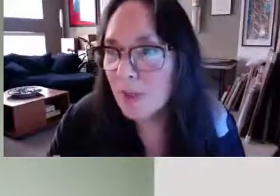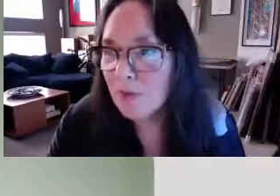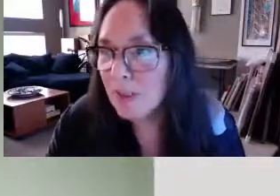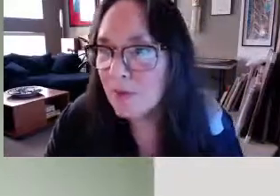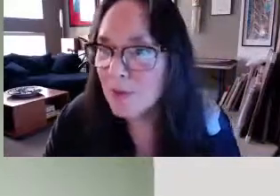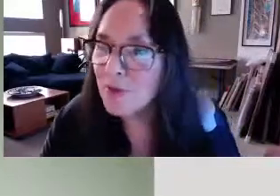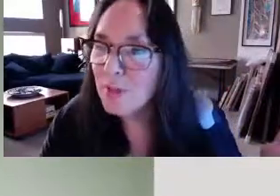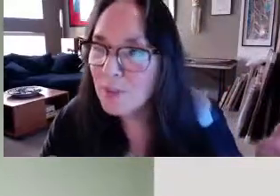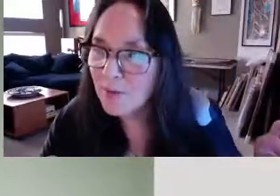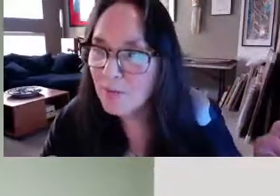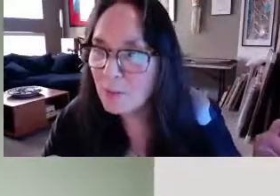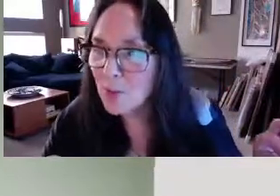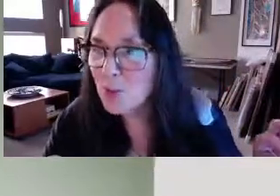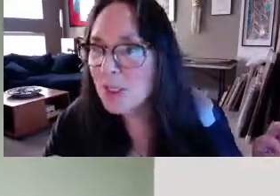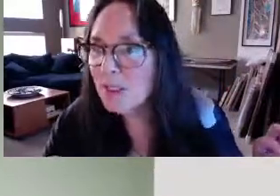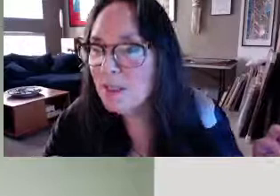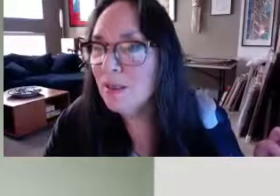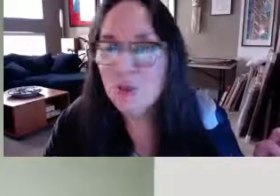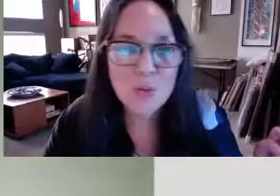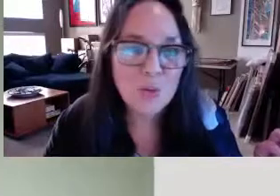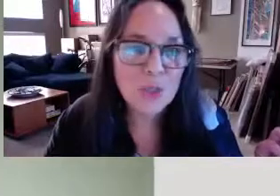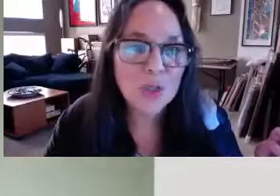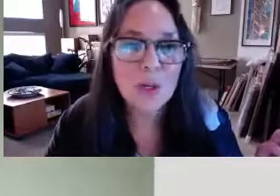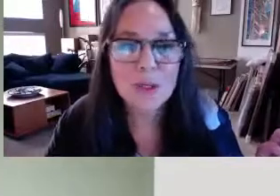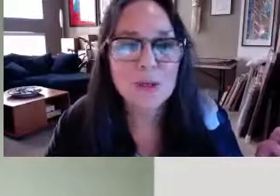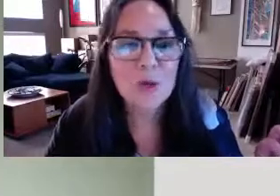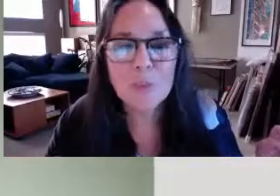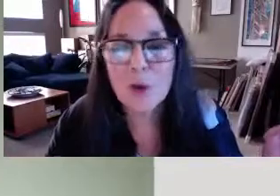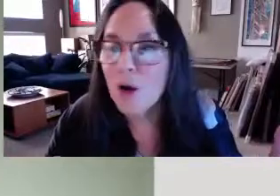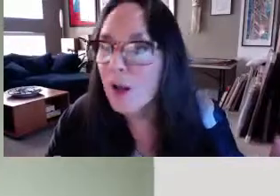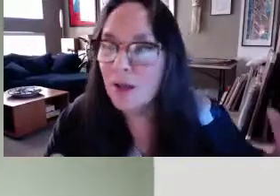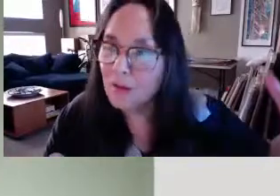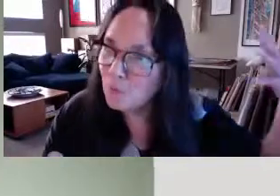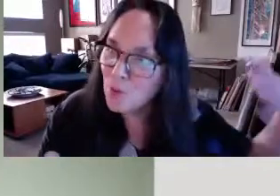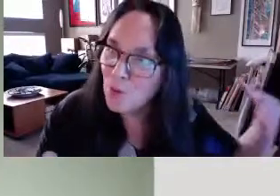lovely sort of platform doe skin shoes she's wearing this incredible elf robe